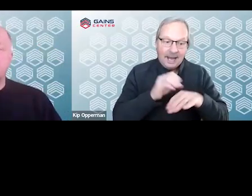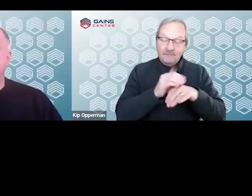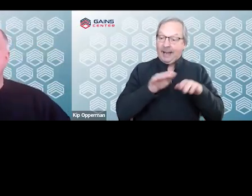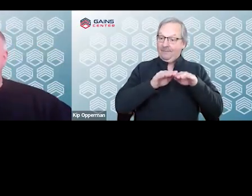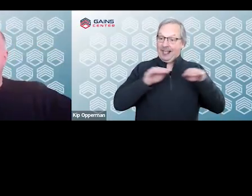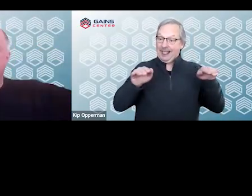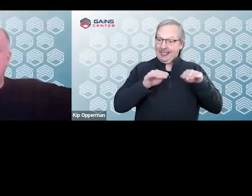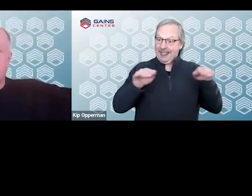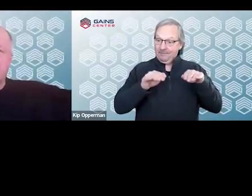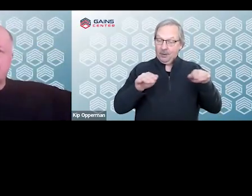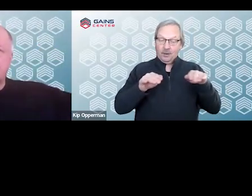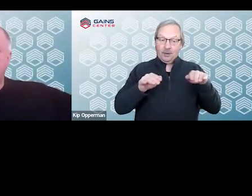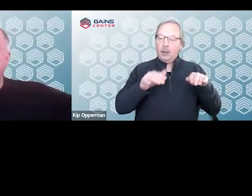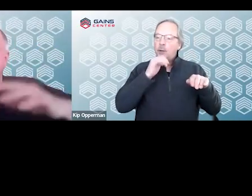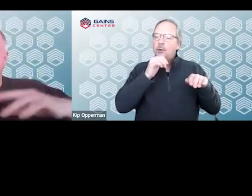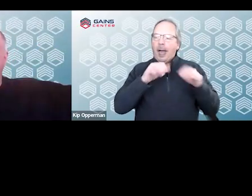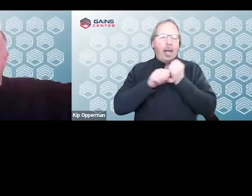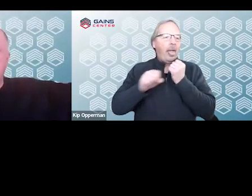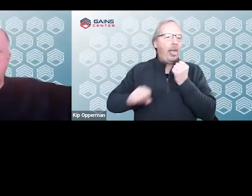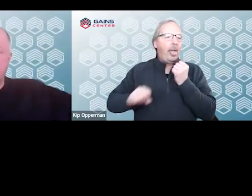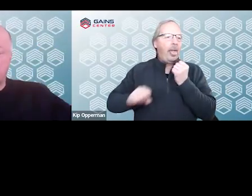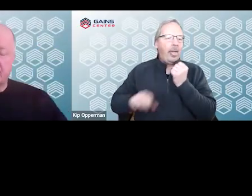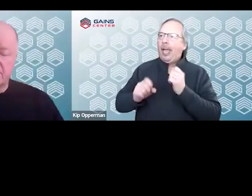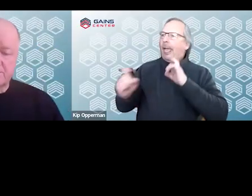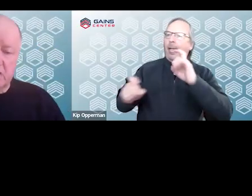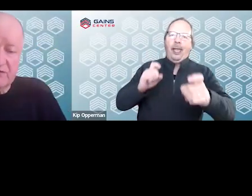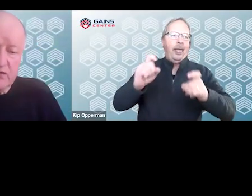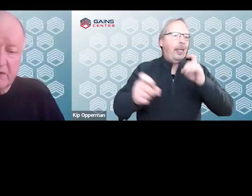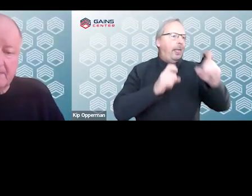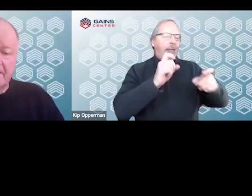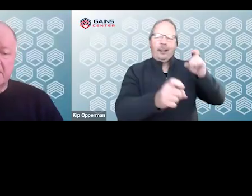and that you're not advertising that you're giving away stuff is part of treatment.